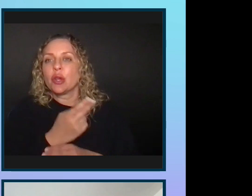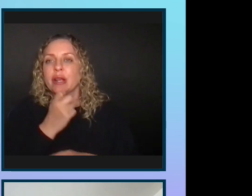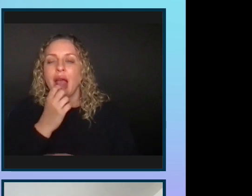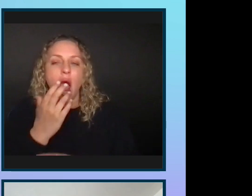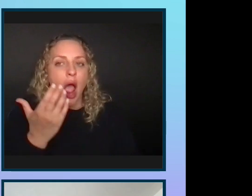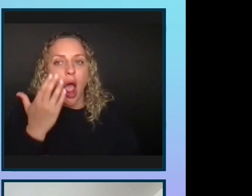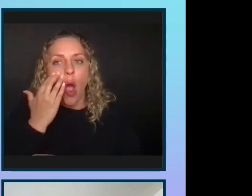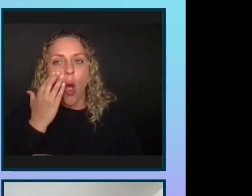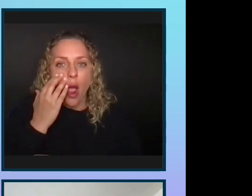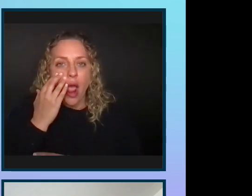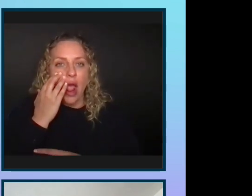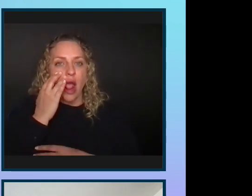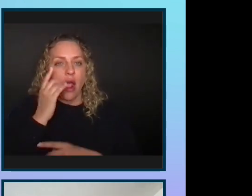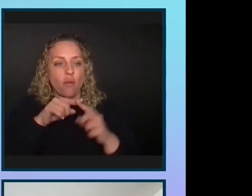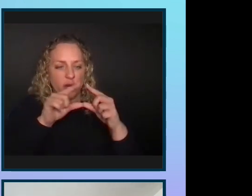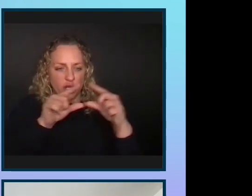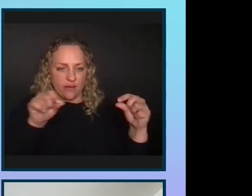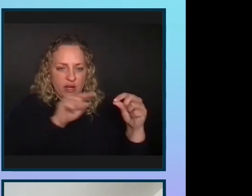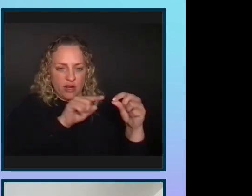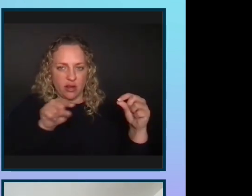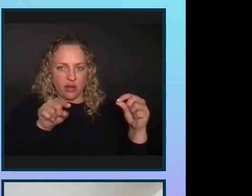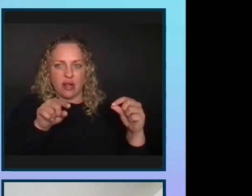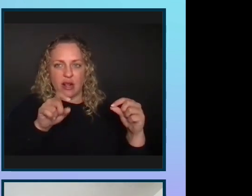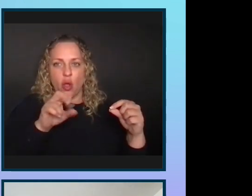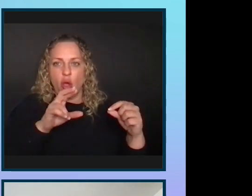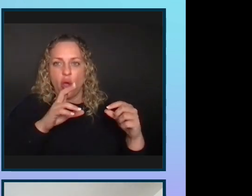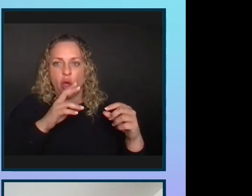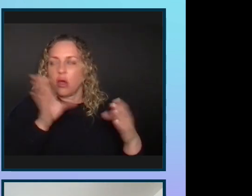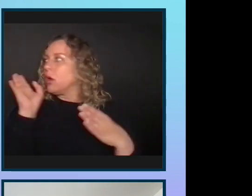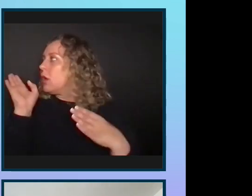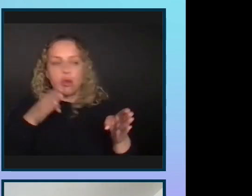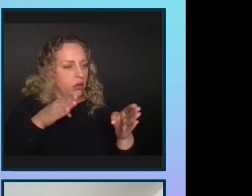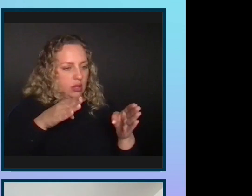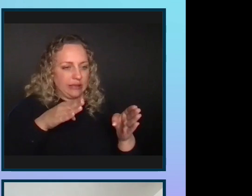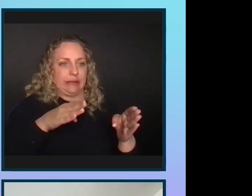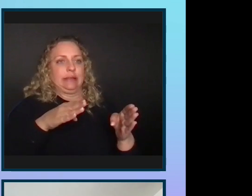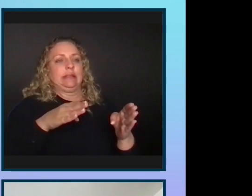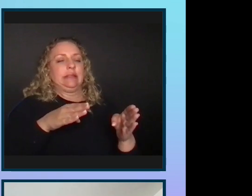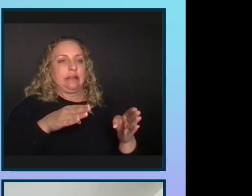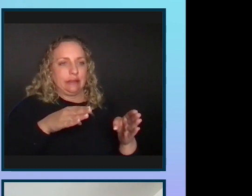the field that they're filling out, or if they lose attention for a second, it's really easy to forget what information